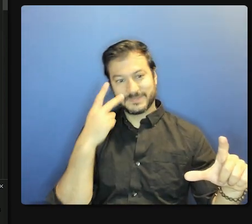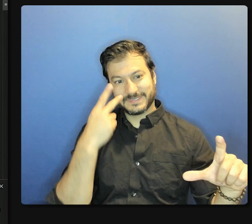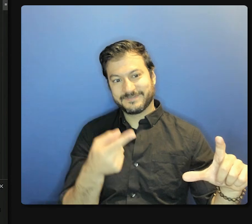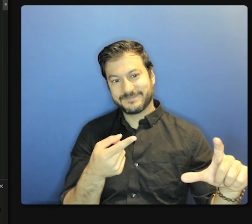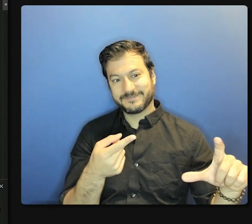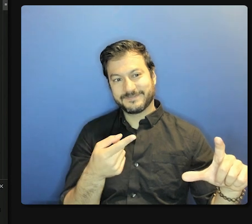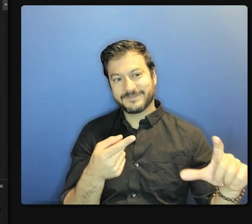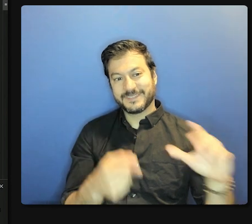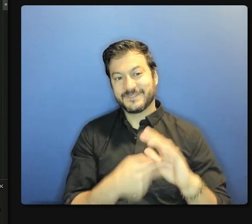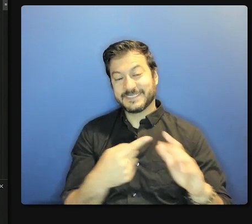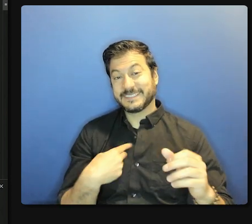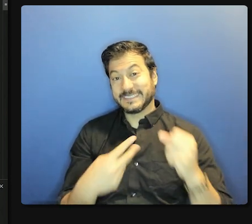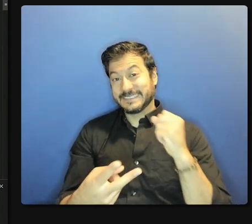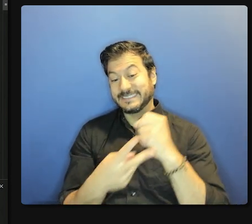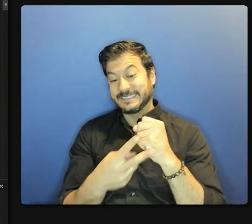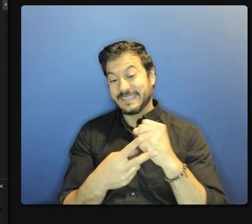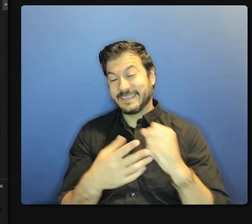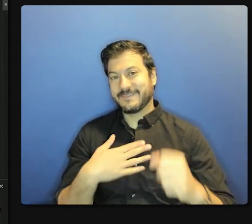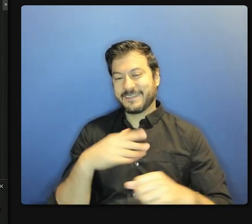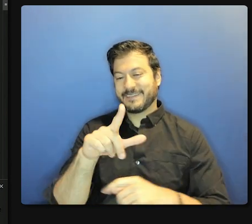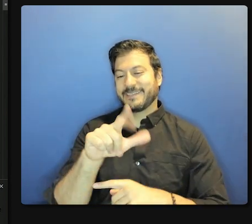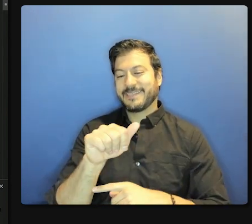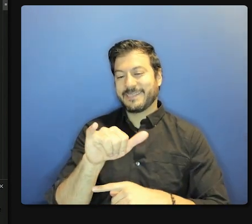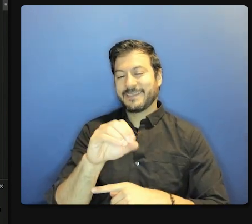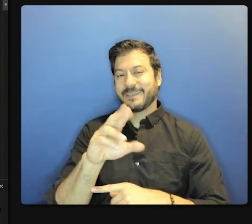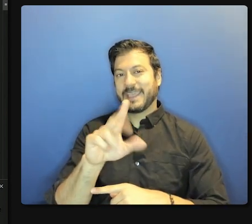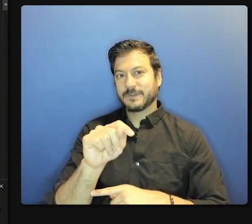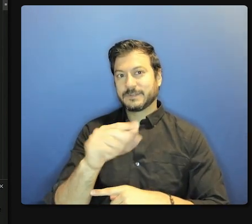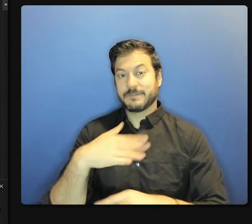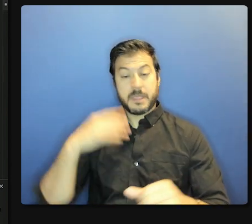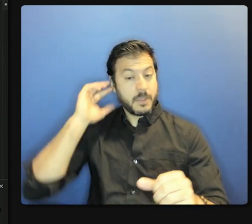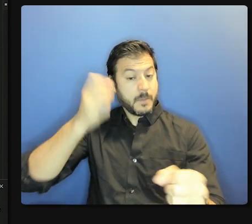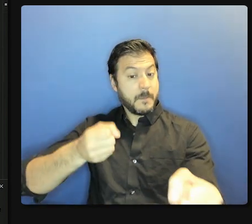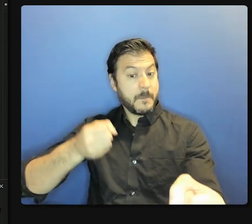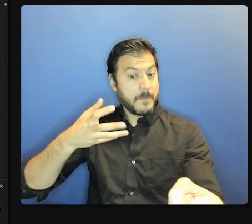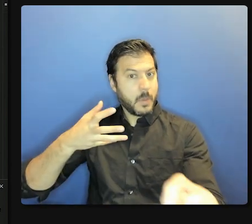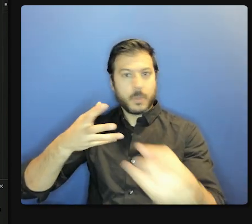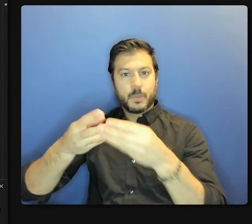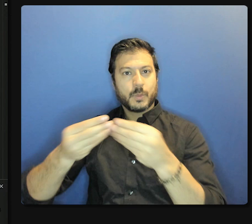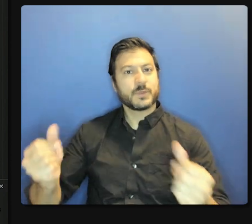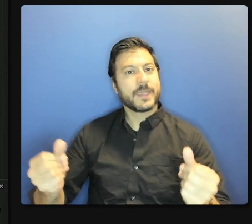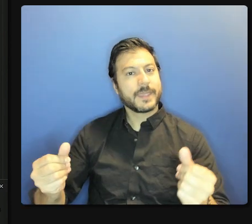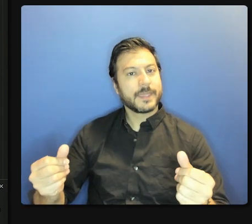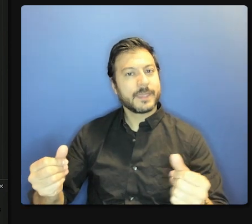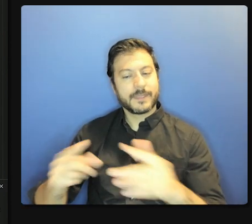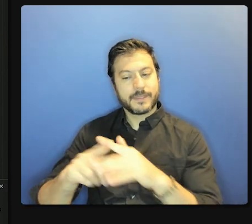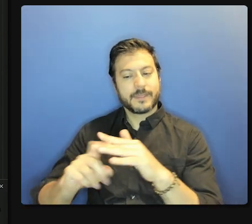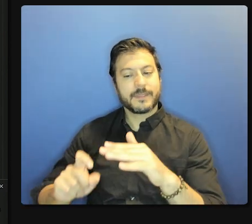As you'll see, once I save my layout my bow completely goes away.